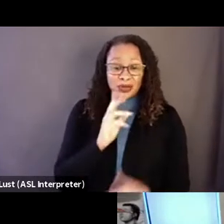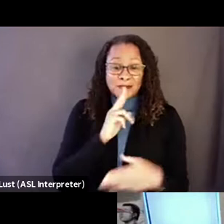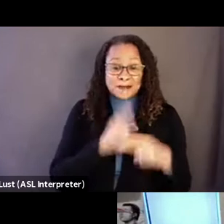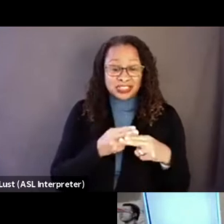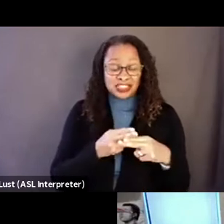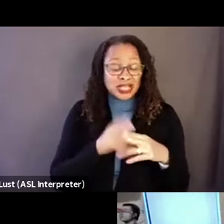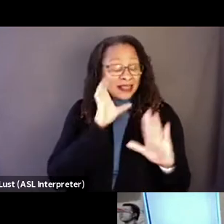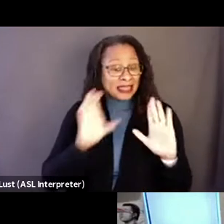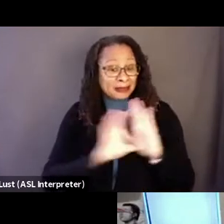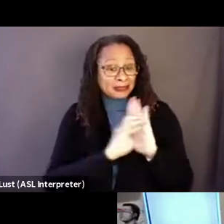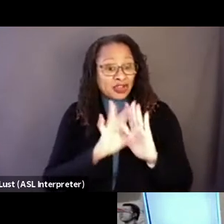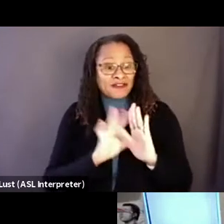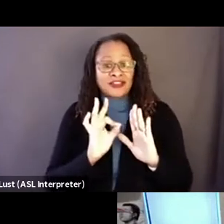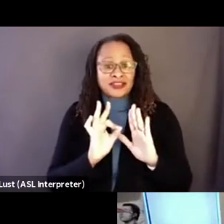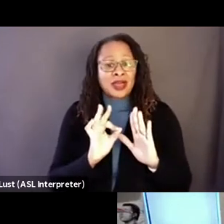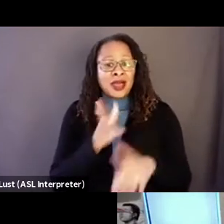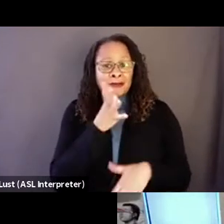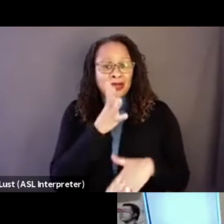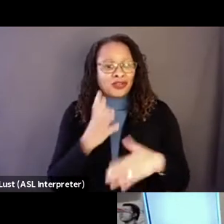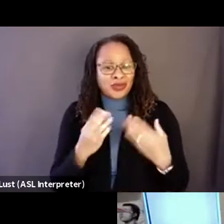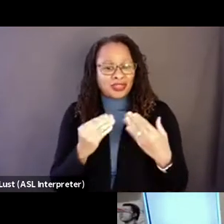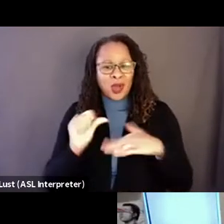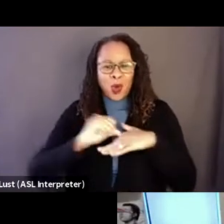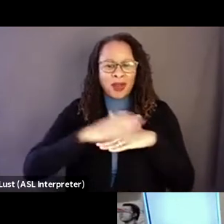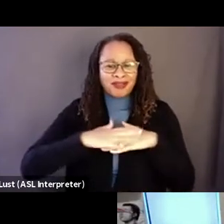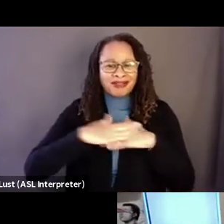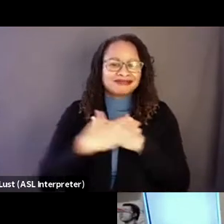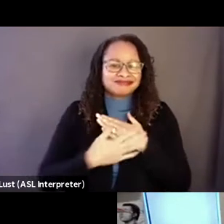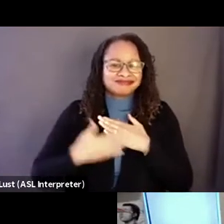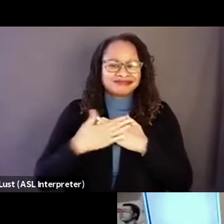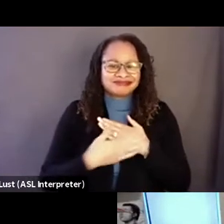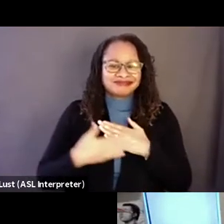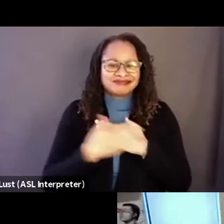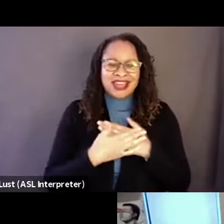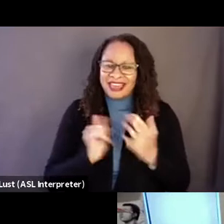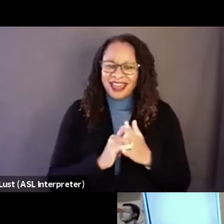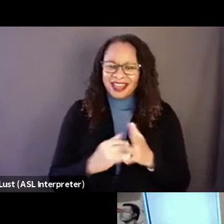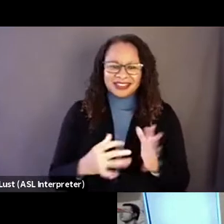of the mother rubbing oil into her child's foot, because I don't know why that just stuck with me. I was like, "Oh my gosh."